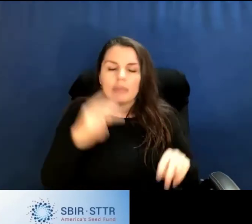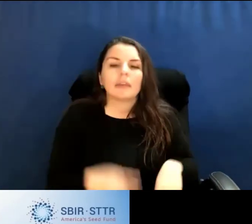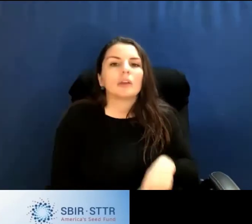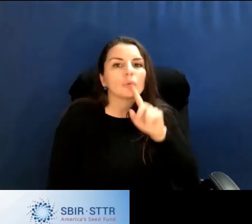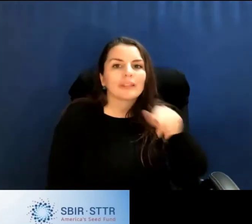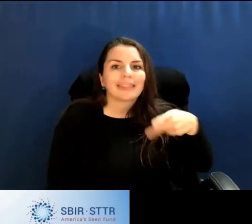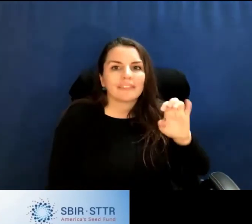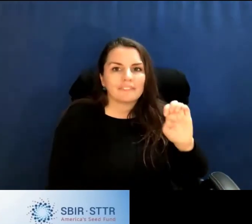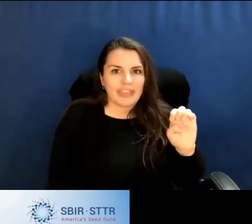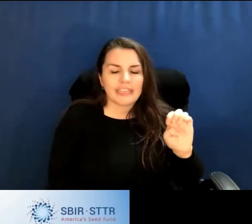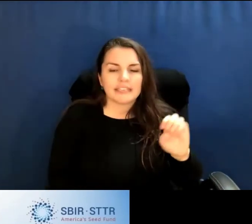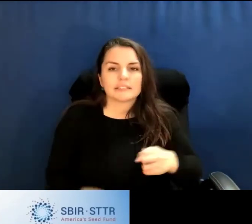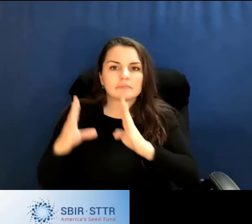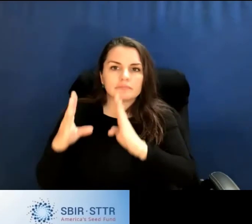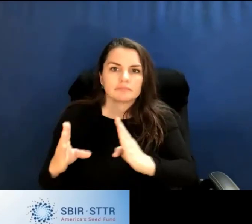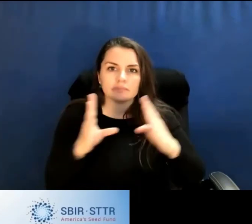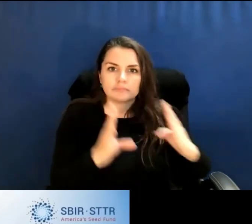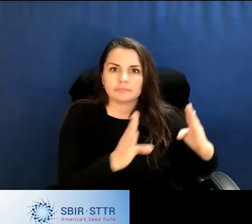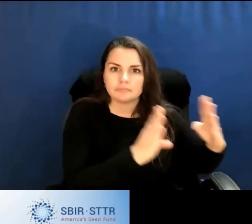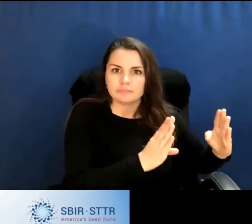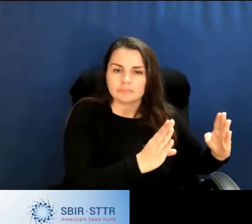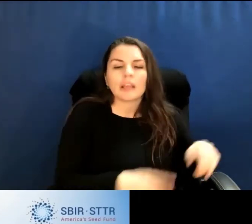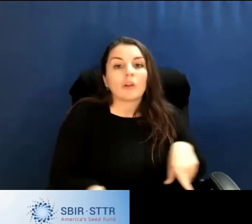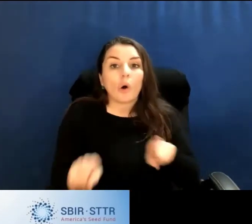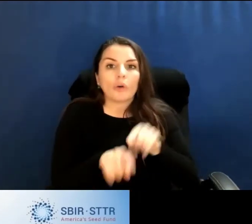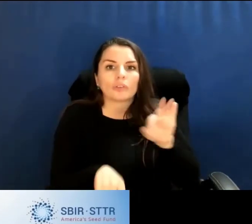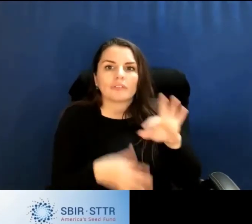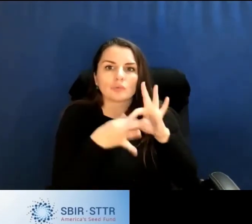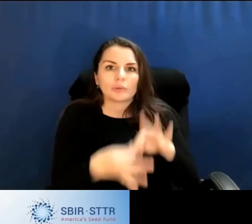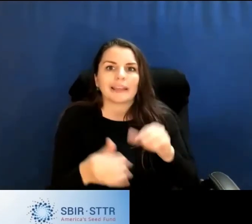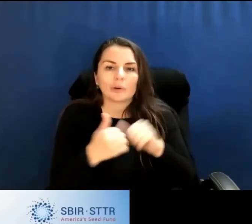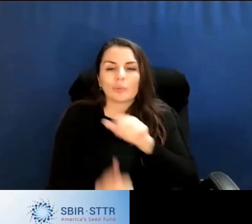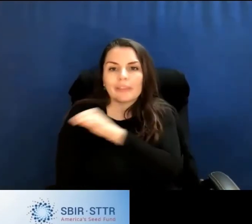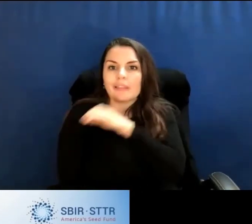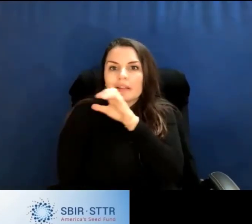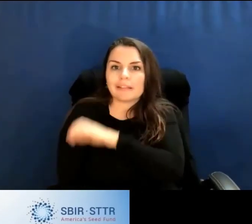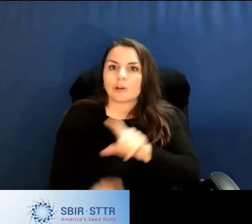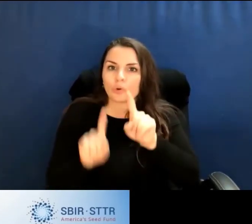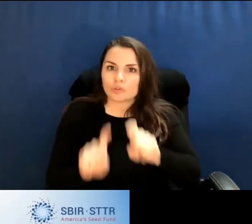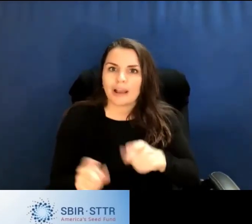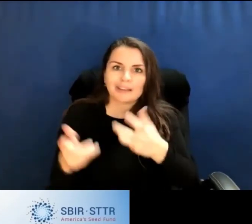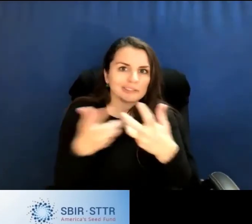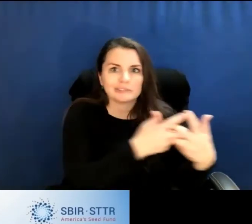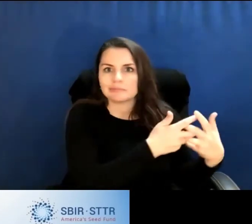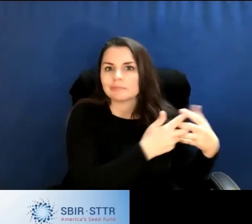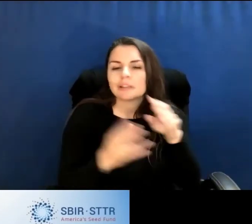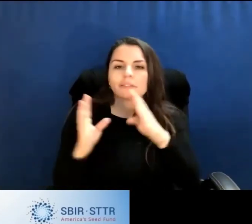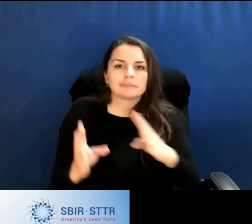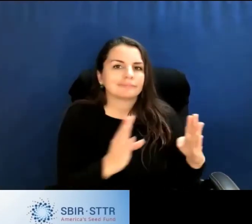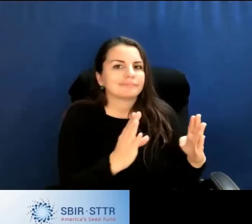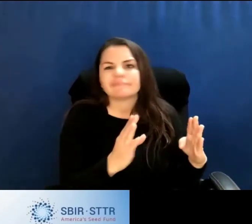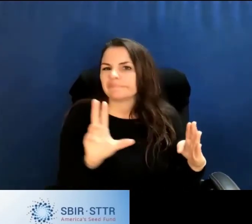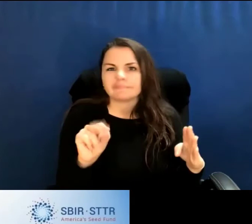and whether or not it's related to clinical trials phases. They're not. It's an unfortunate similarity in the nomenclature.